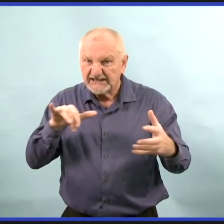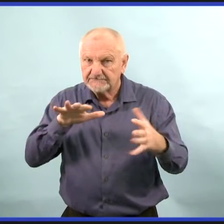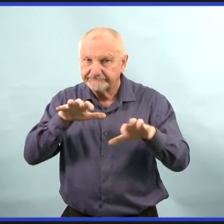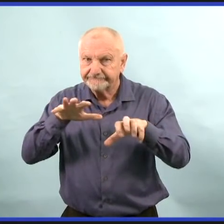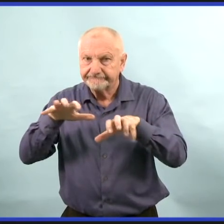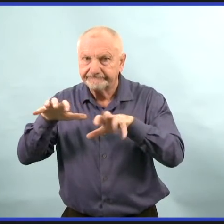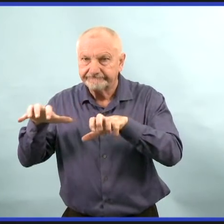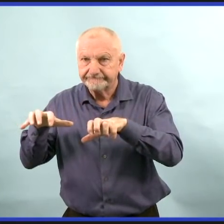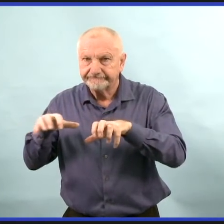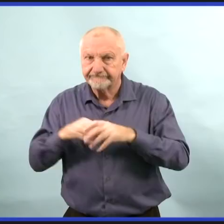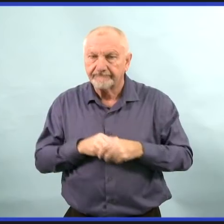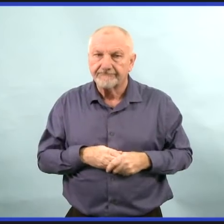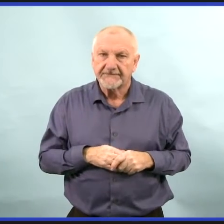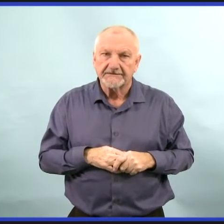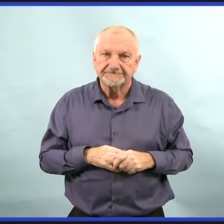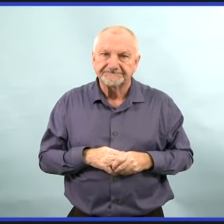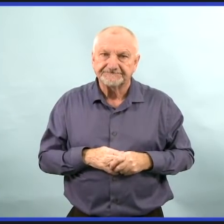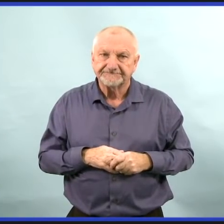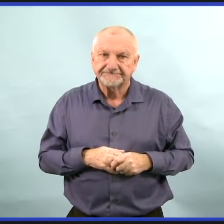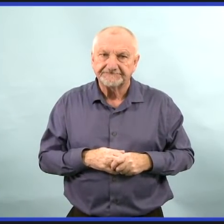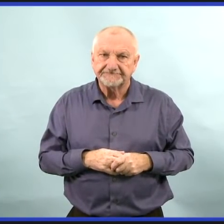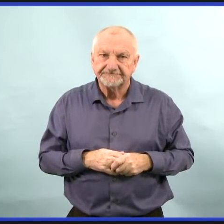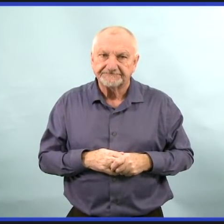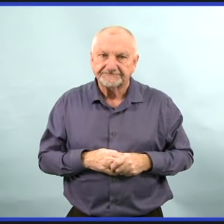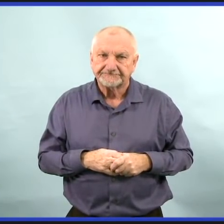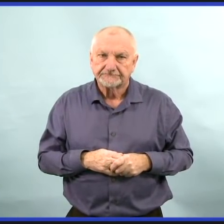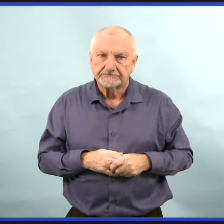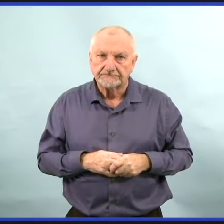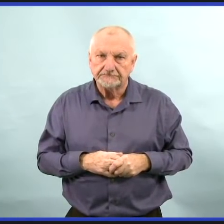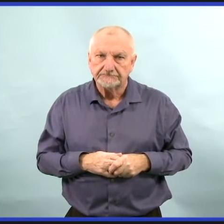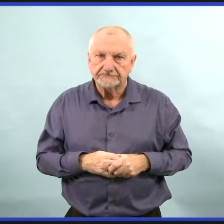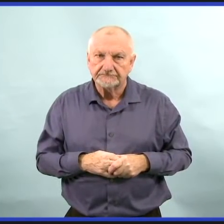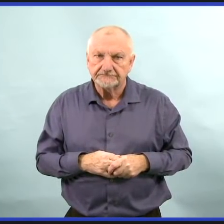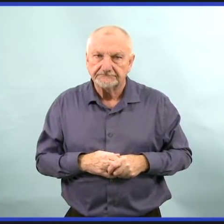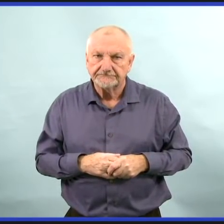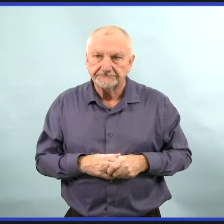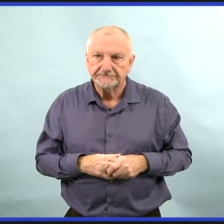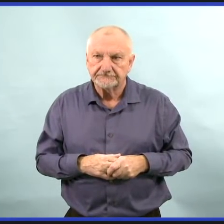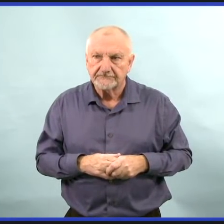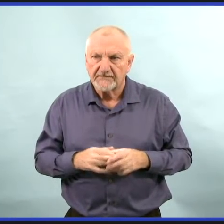our numbers there so as far as the number of travel uh related sequencing done i don't